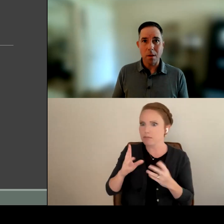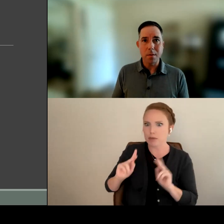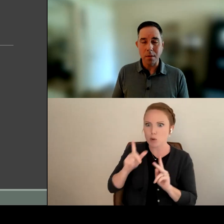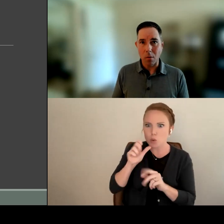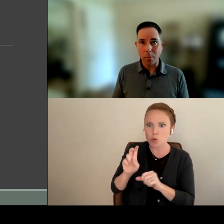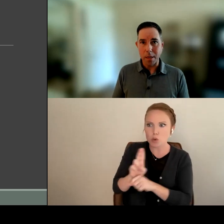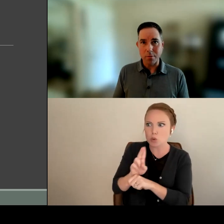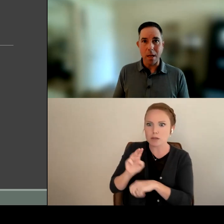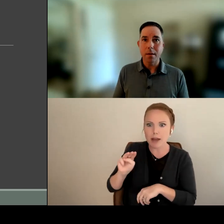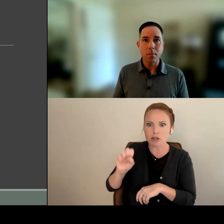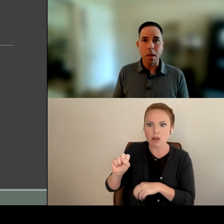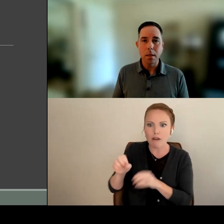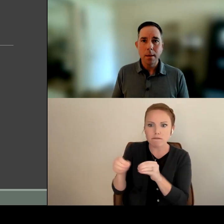to the corporate intranet.